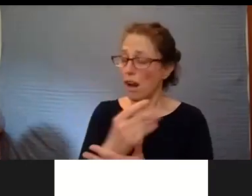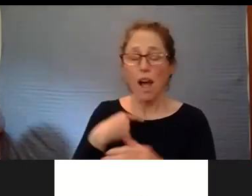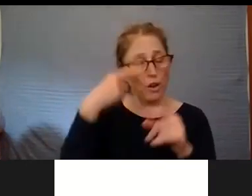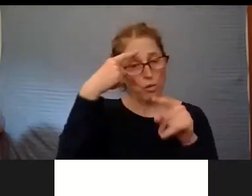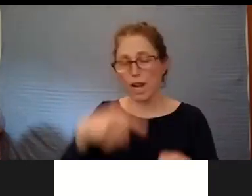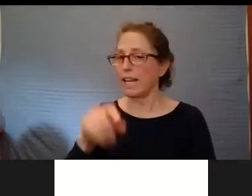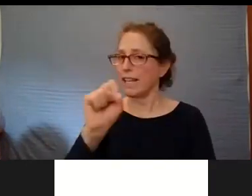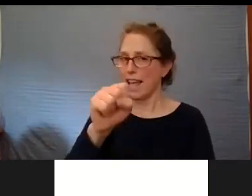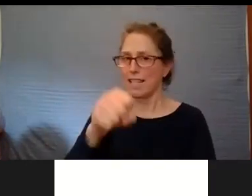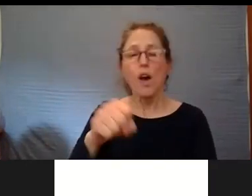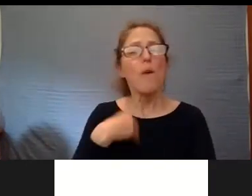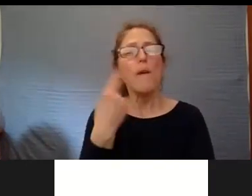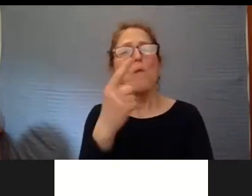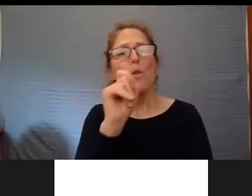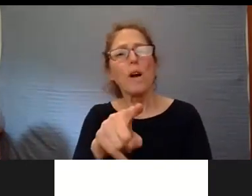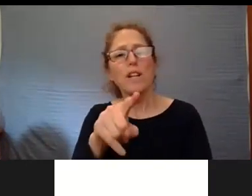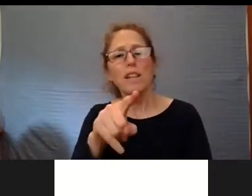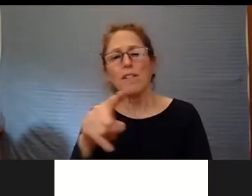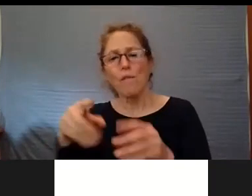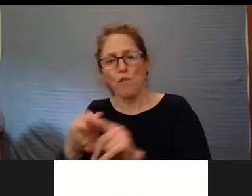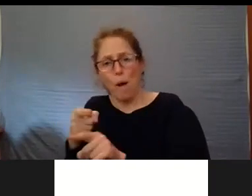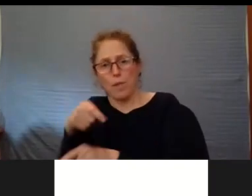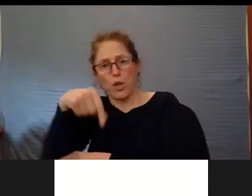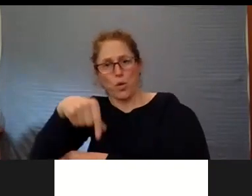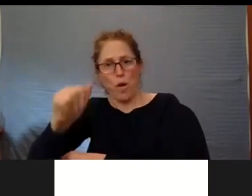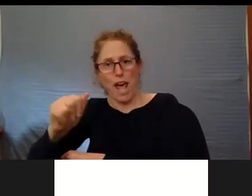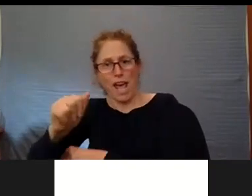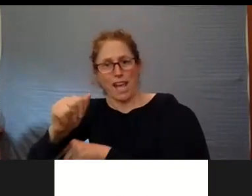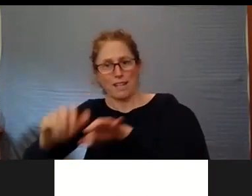We have a question that came in from one of the attendees.